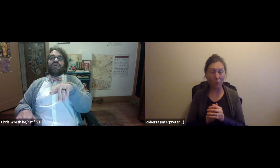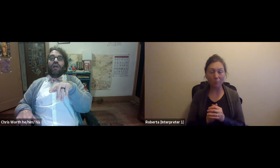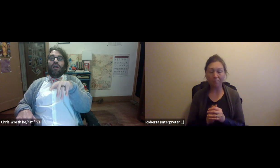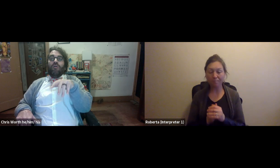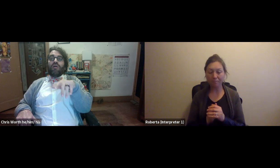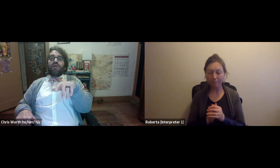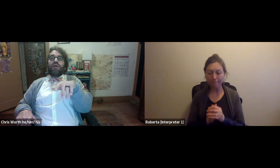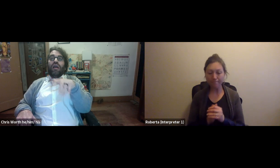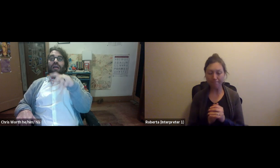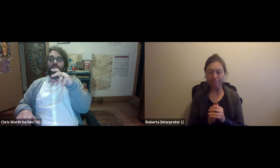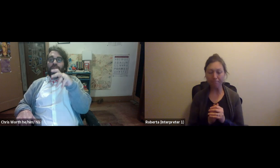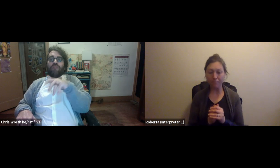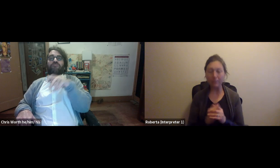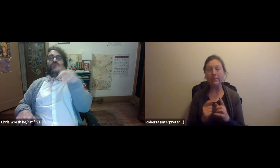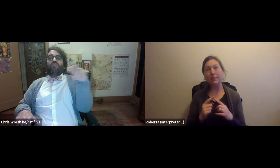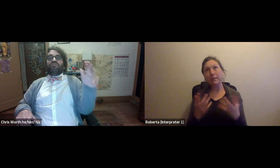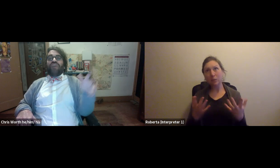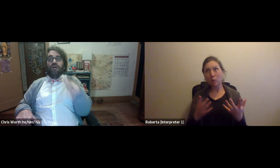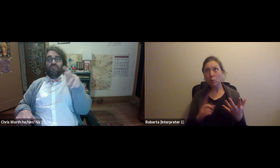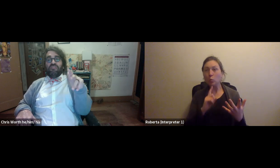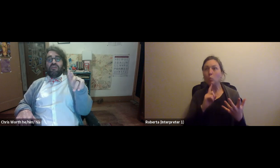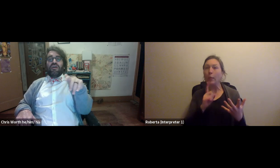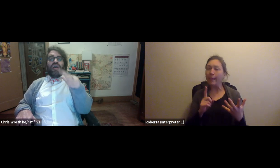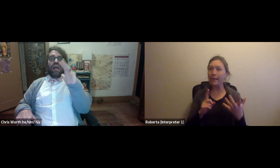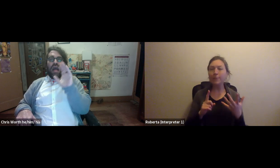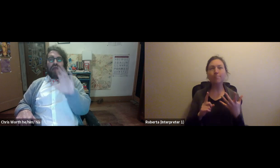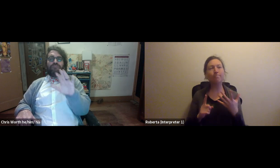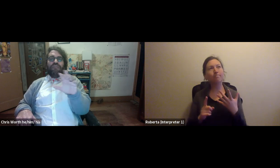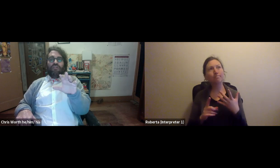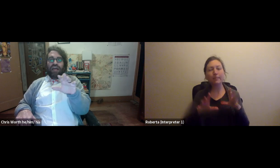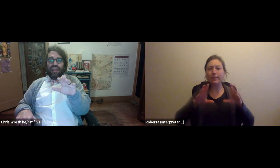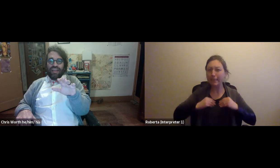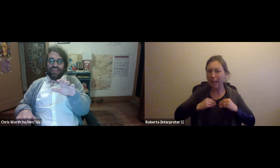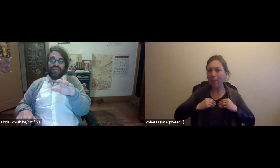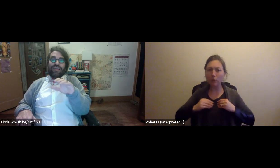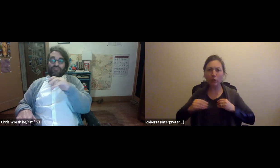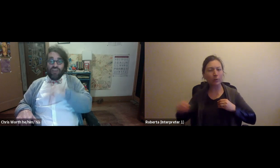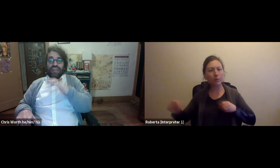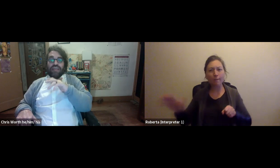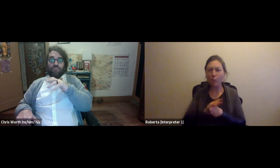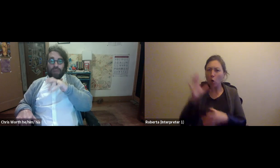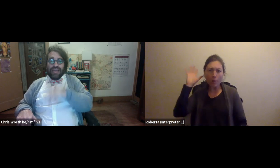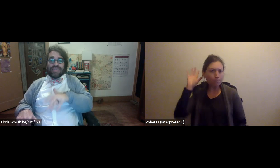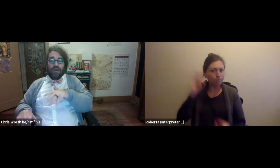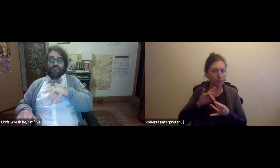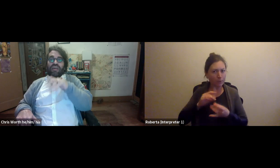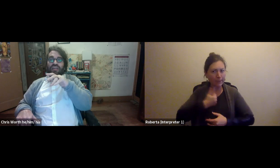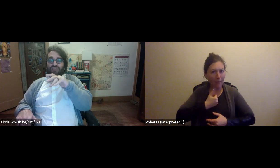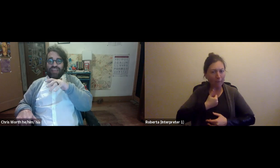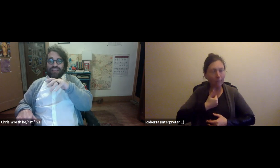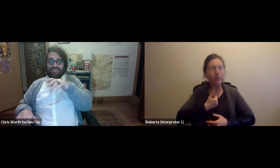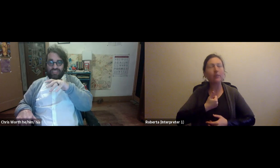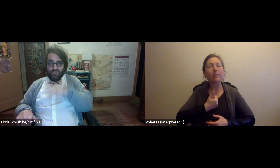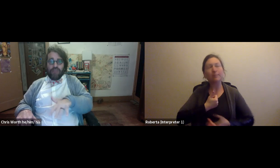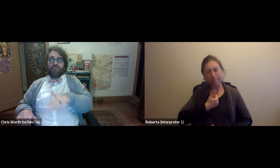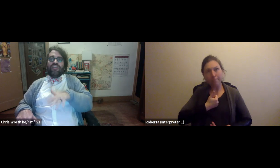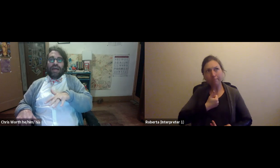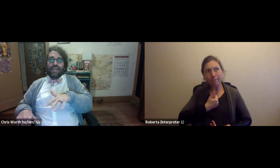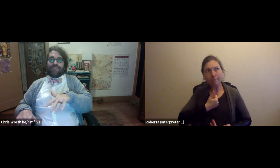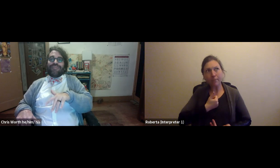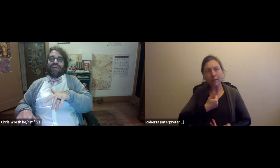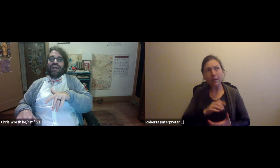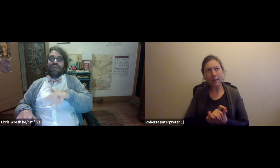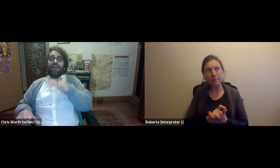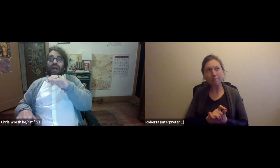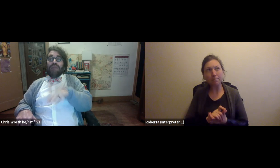our full self, I feel like, just as myself, just as the speaker tonight, I feel